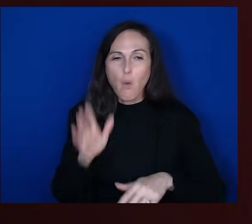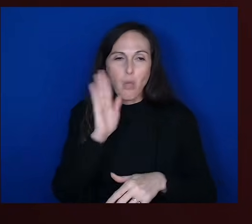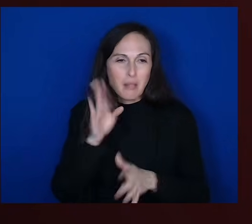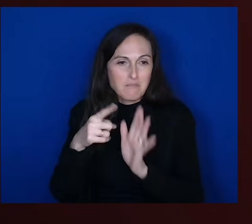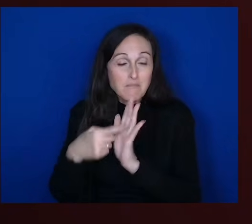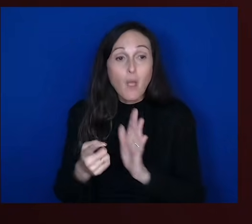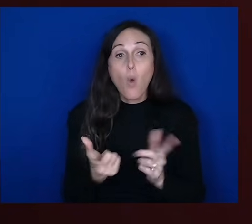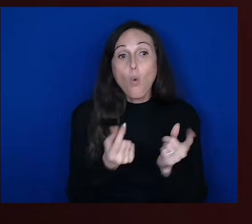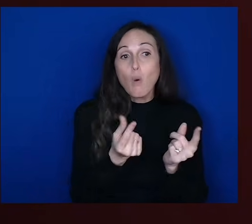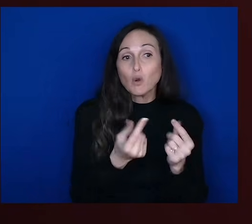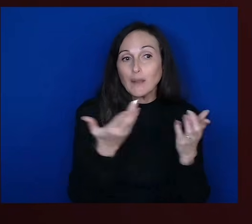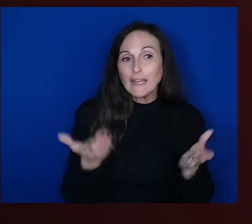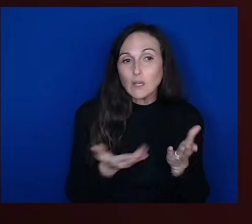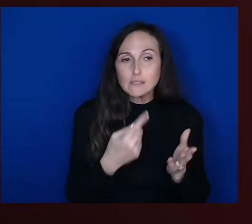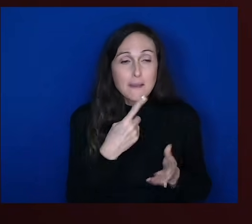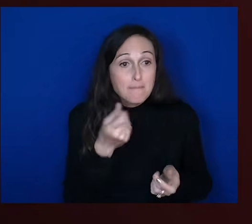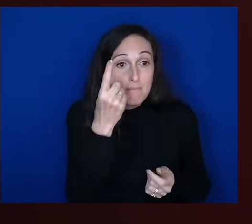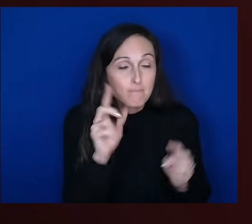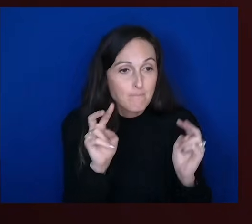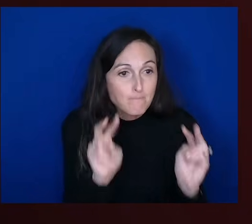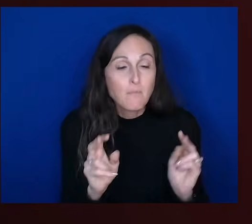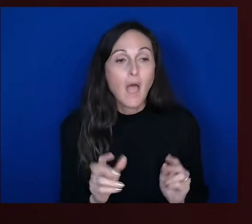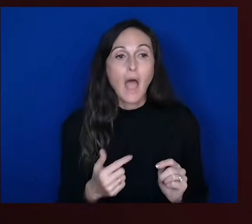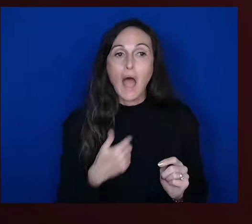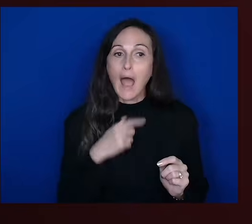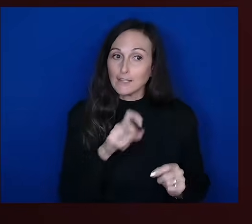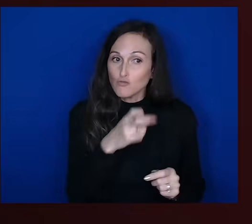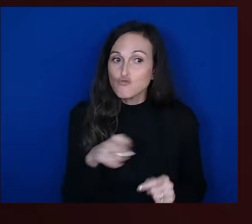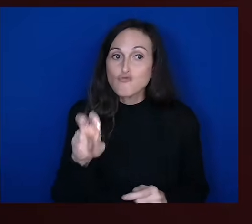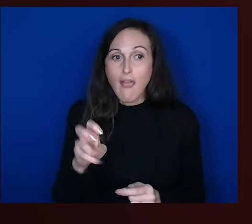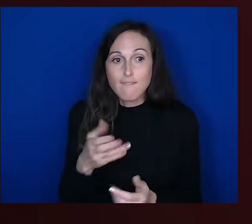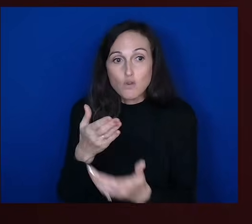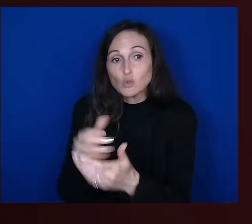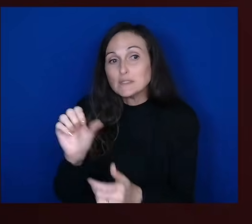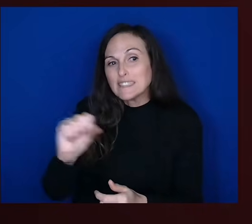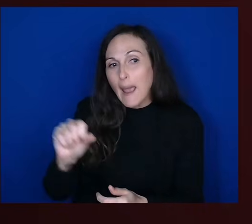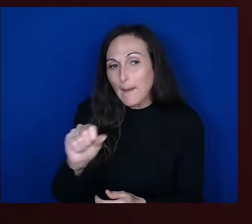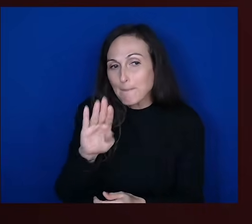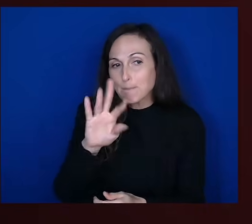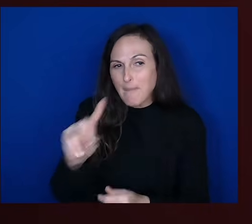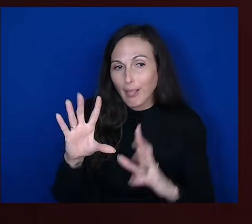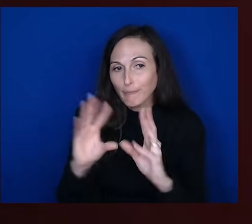look, I need to travel to Build, for Seattle, and I want it for tonight," and